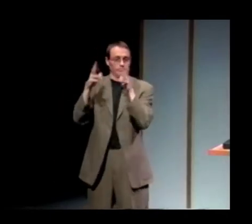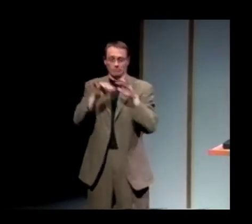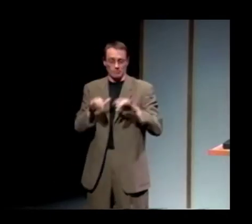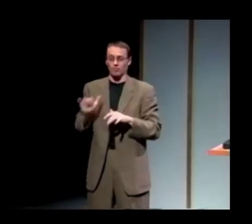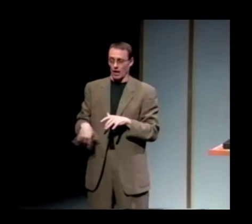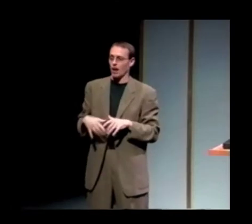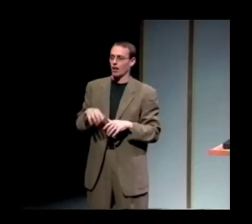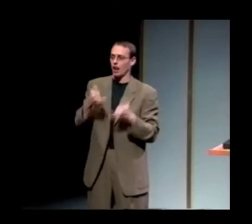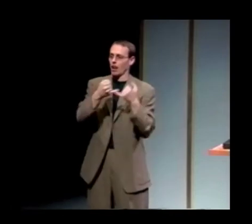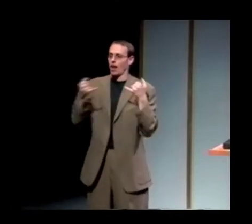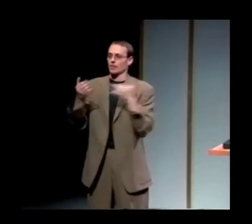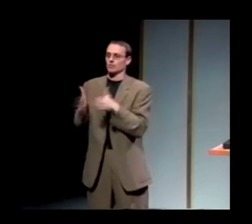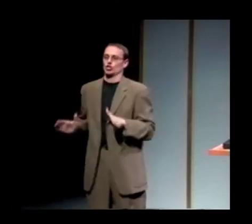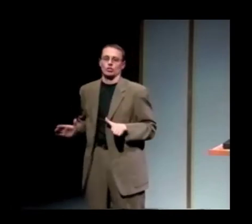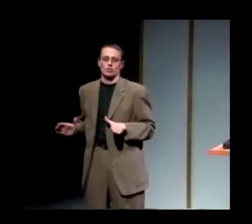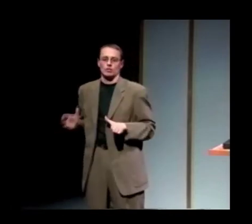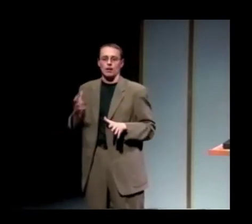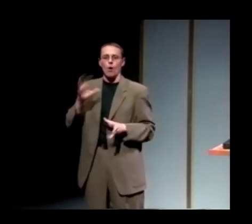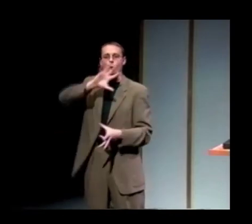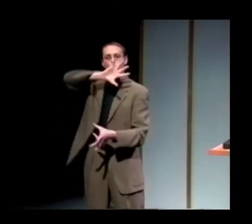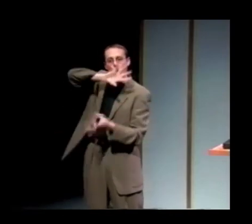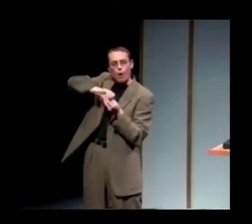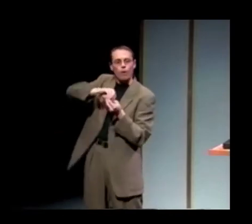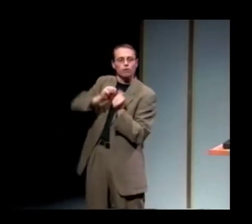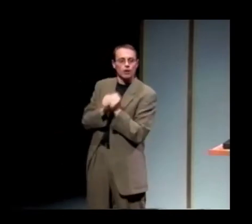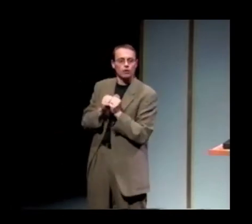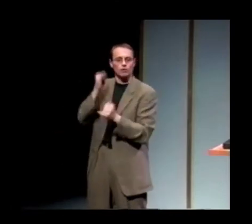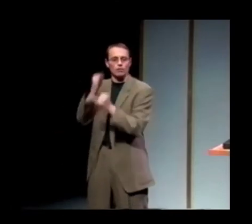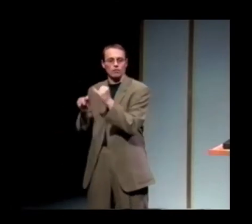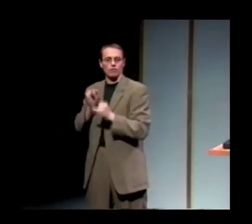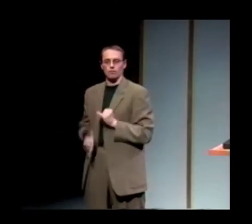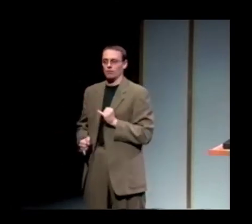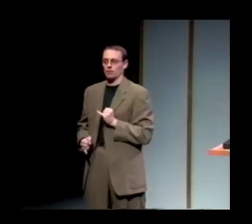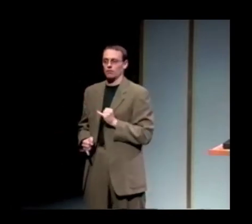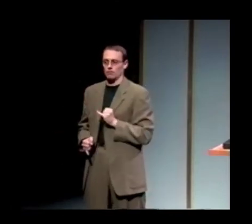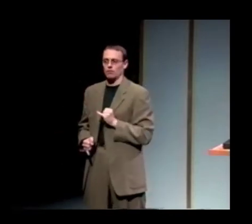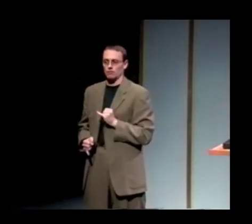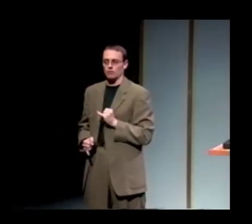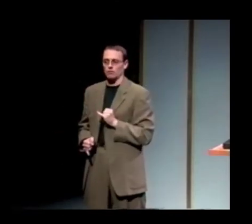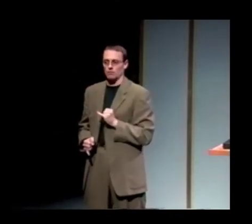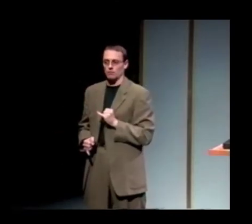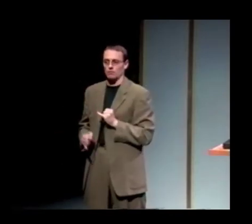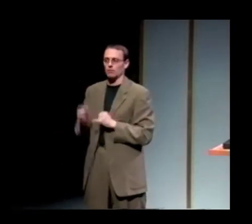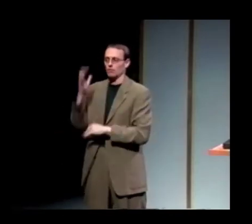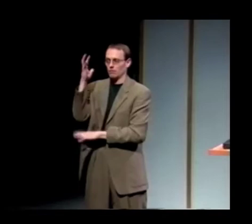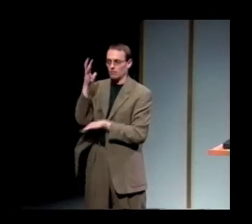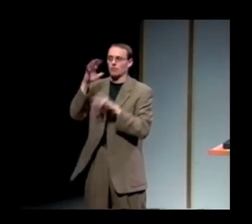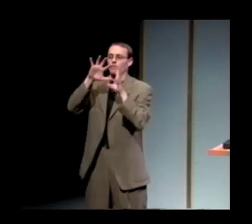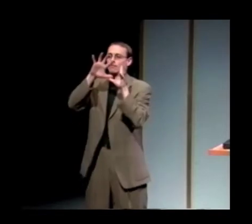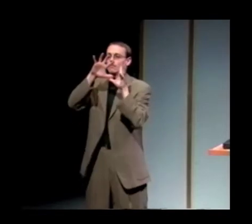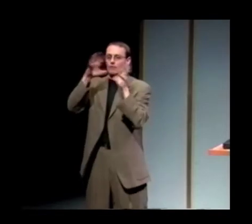"NIGHT" AND "BRIGHT," THOSE RHYME. THAT'S THE SAME WITH ASL POETRY. IT ALL ENDS-- EACH LINE ENDS